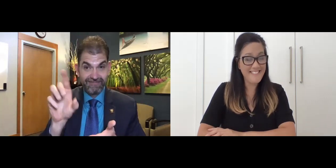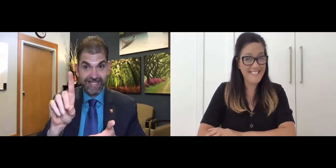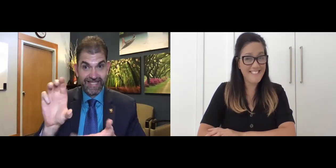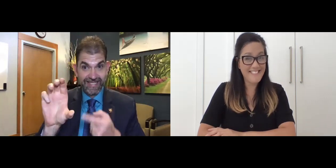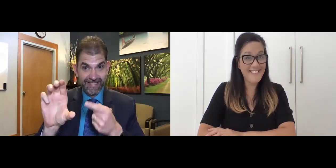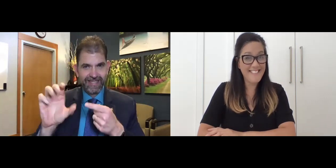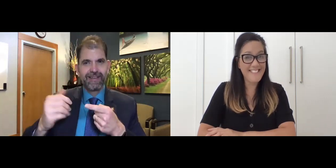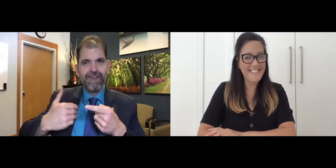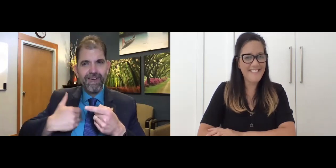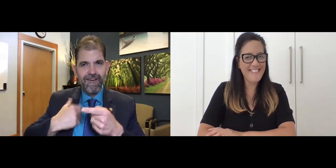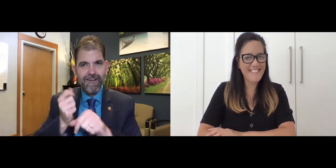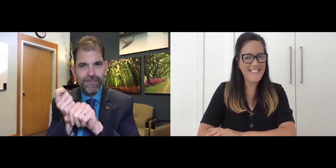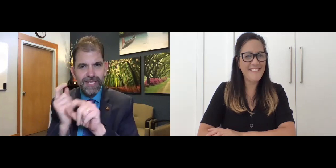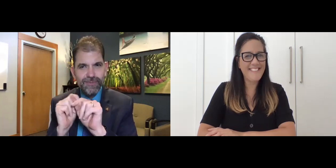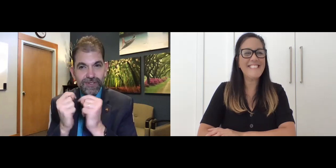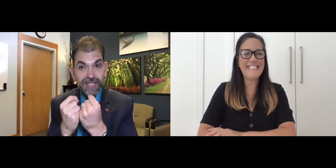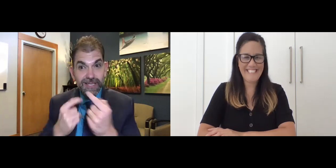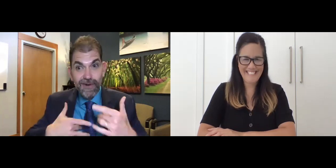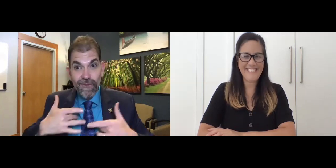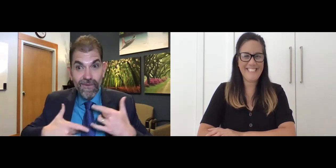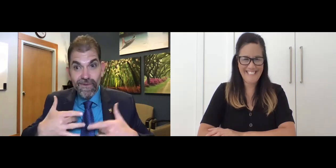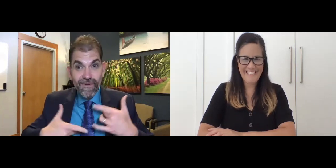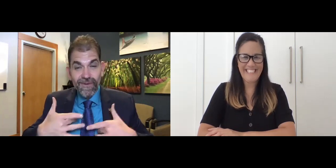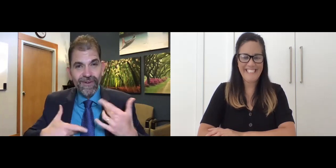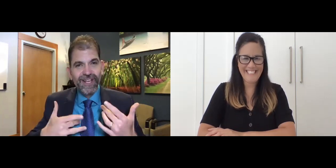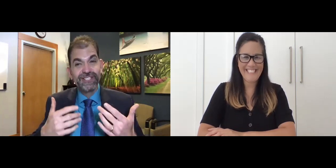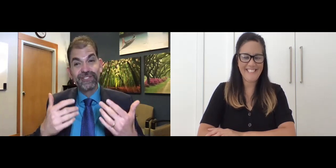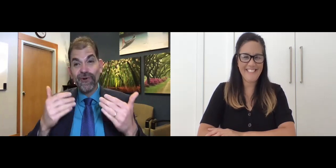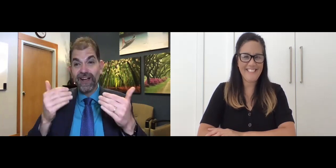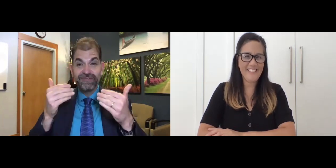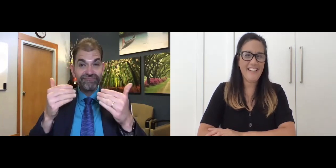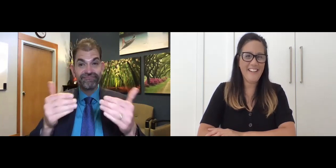University in Washington DC. I also found out they had a baseball team.